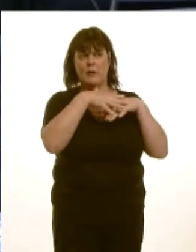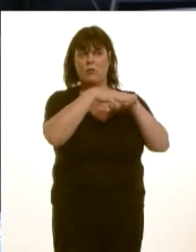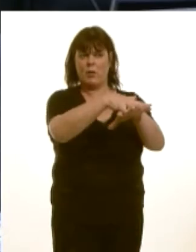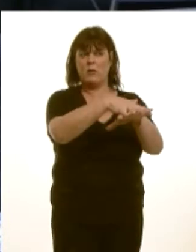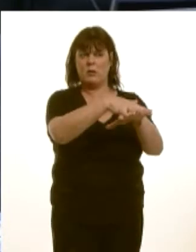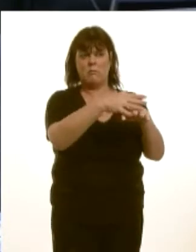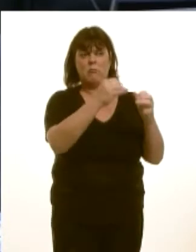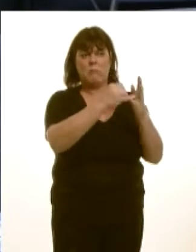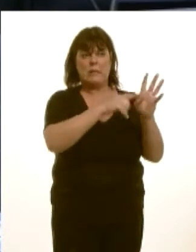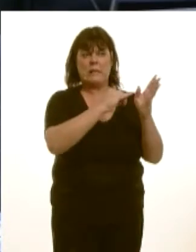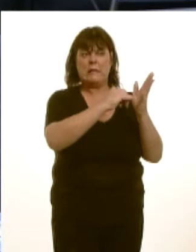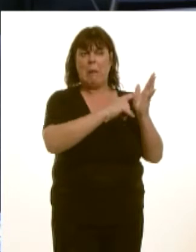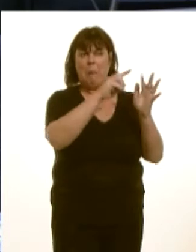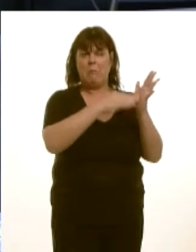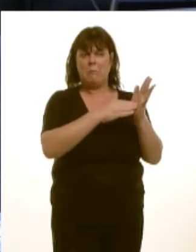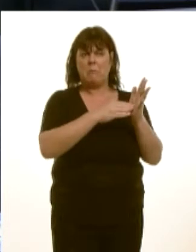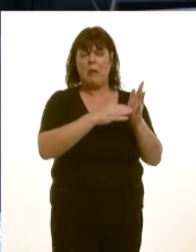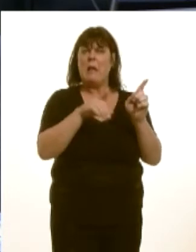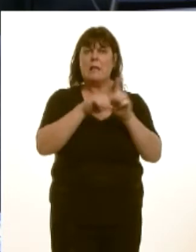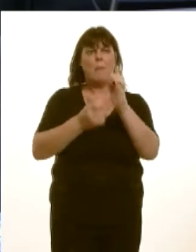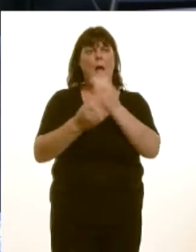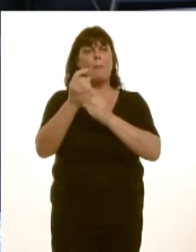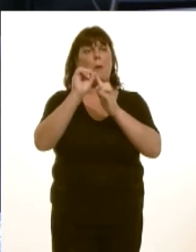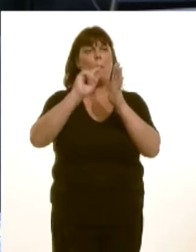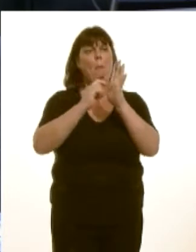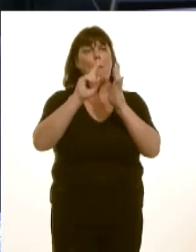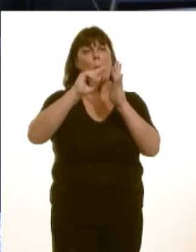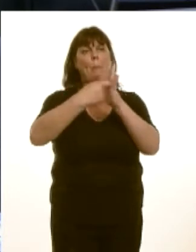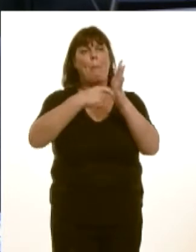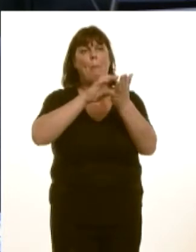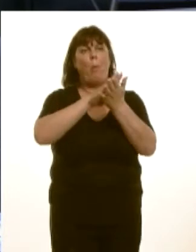and as was done with straightening parts of the A470.